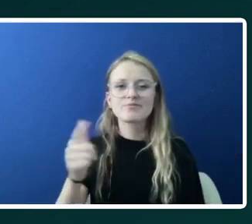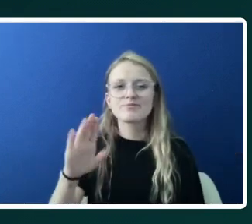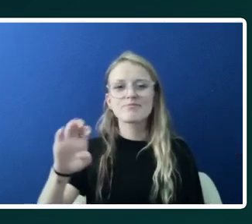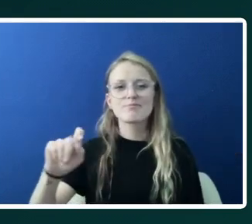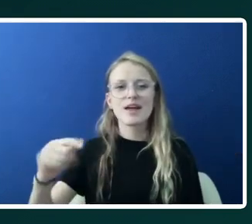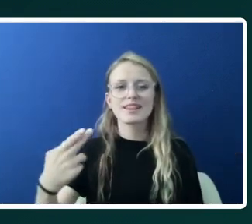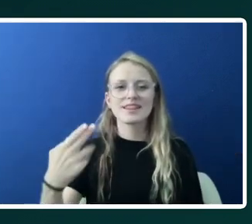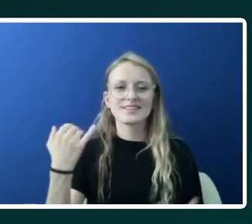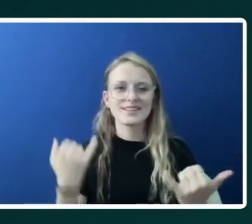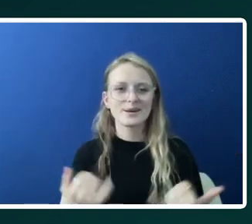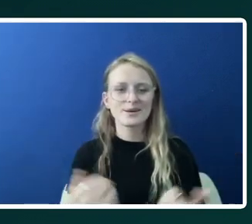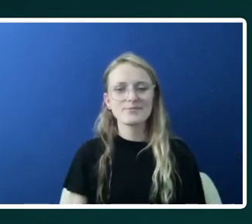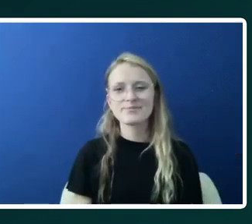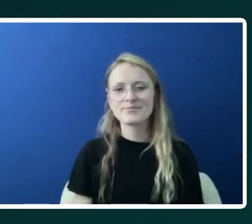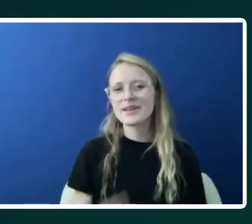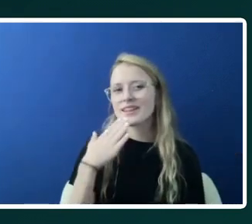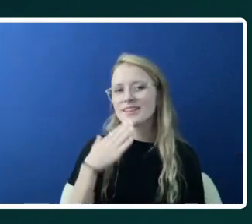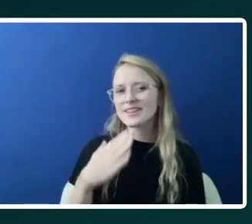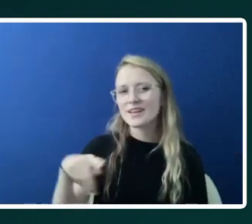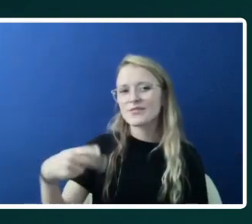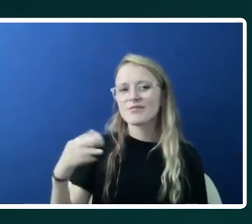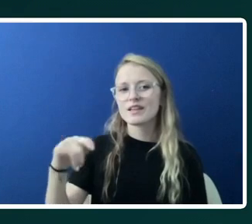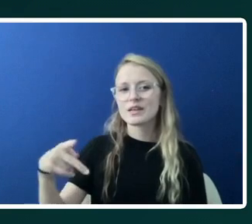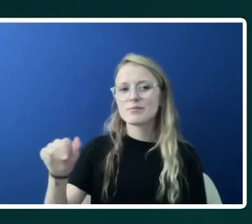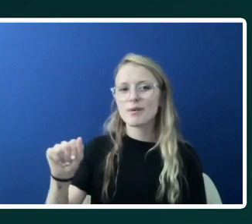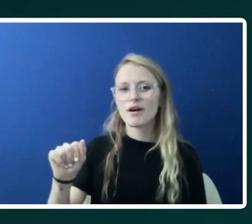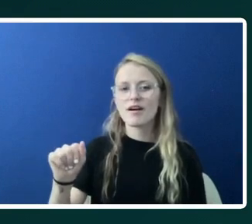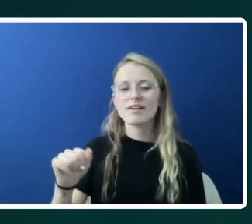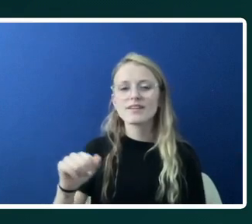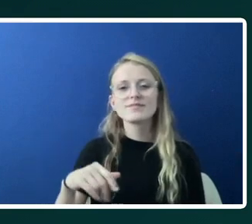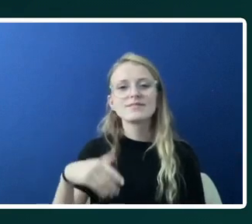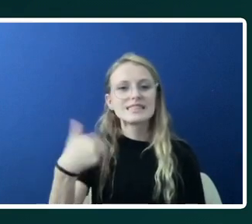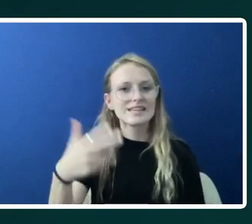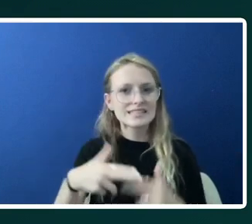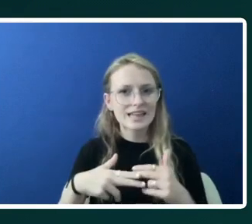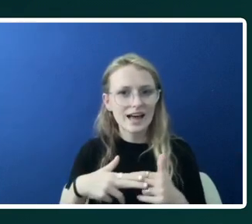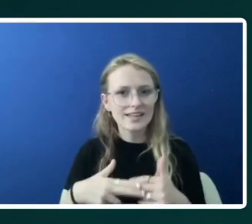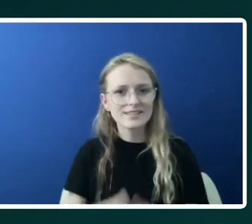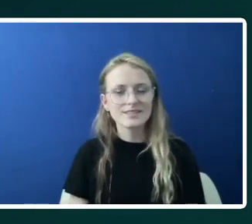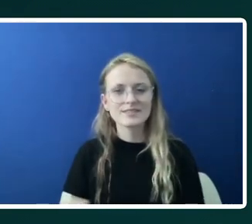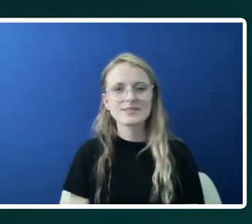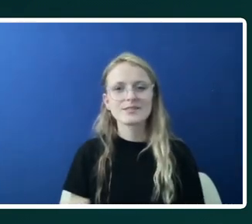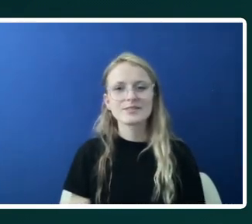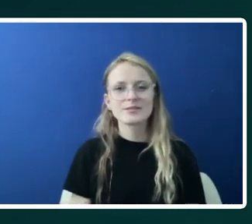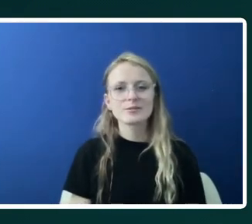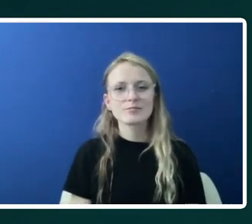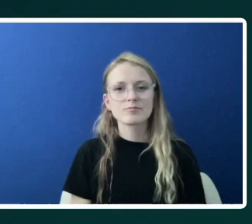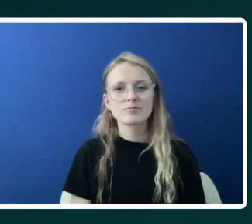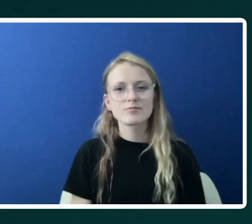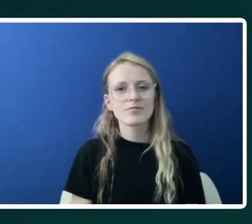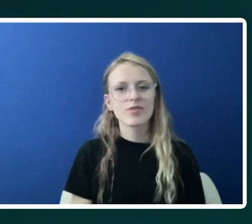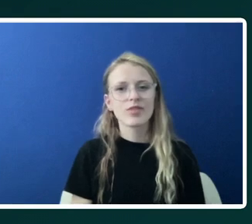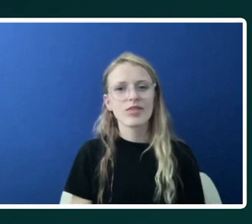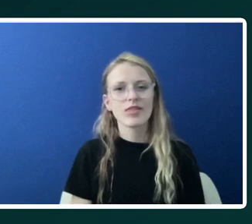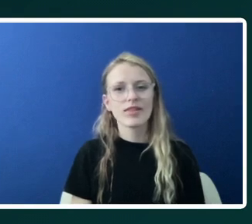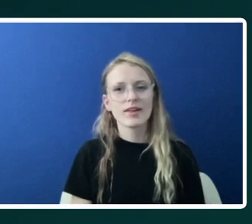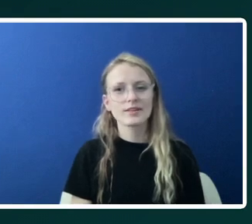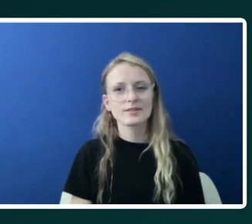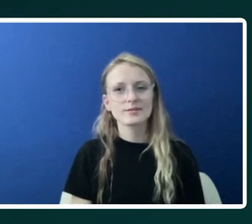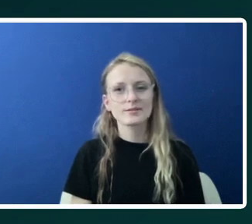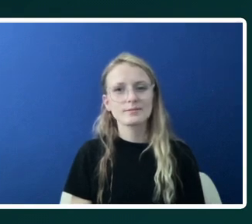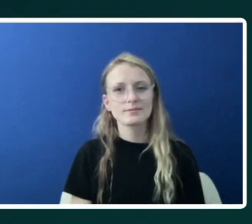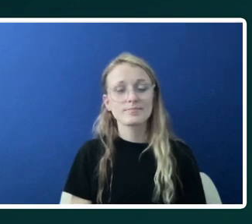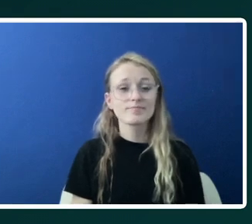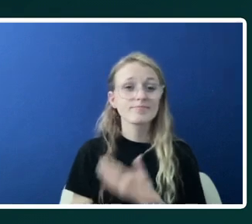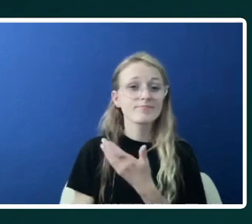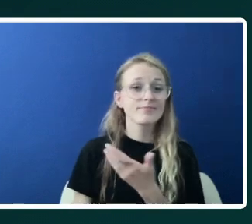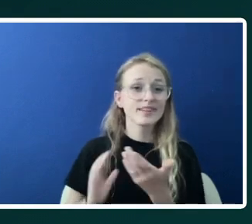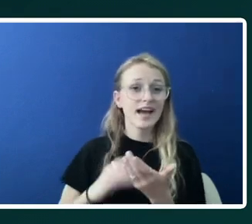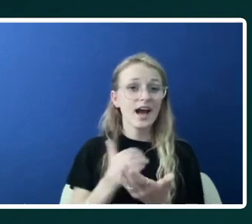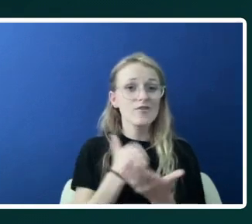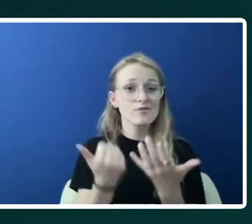Thanks, Philippa. Let's just go to the next slide. Our main question is, what questions do you have